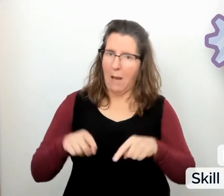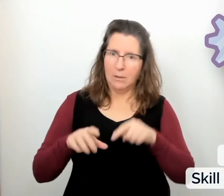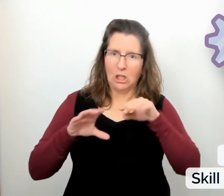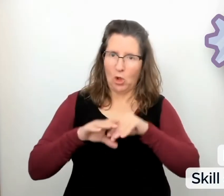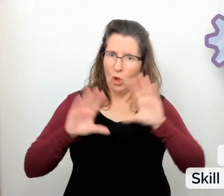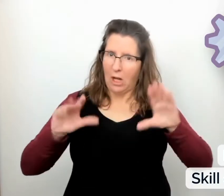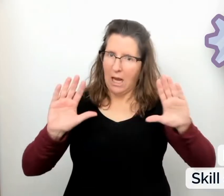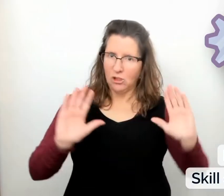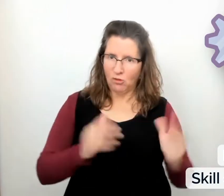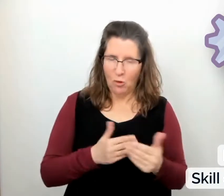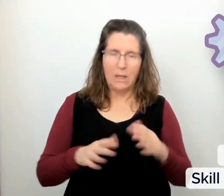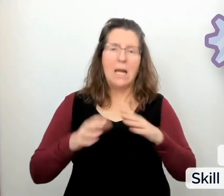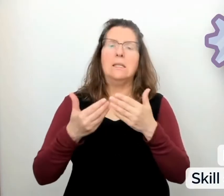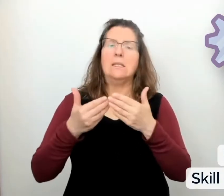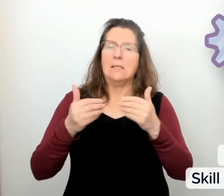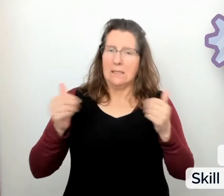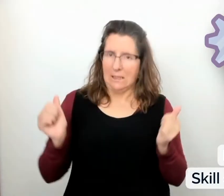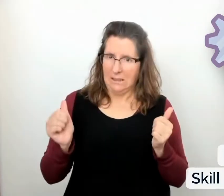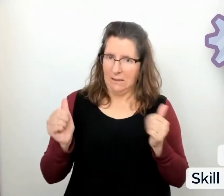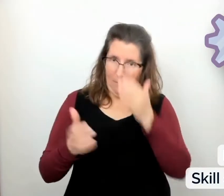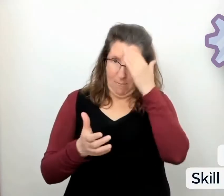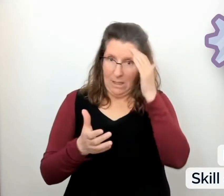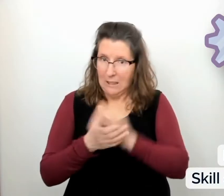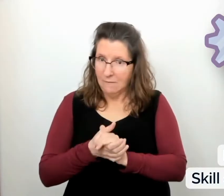It's not just what happens in your classroom. But the WHOLE system.